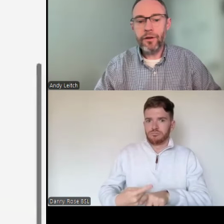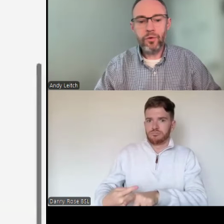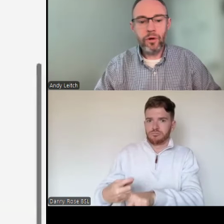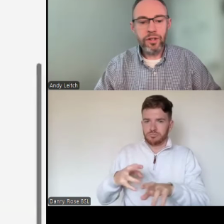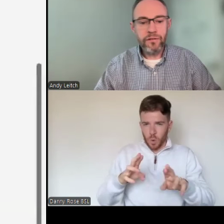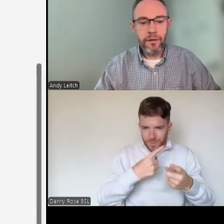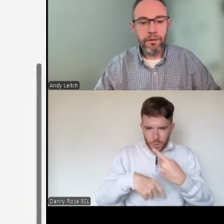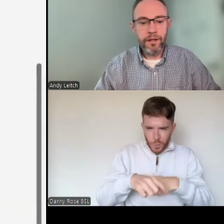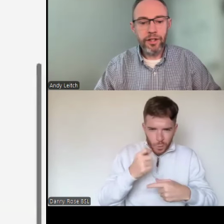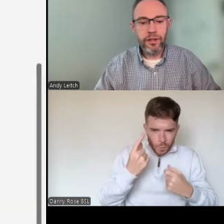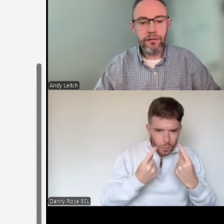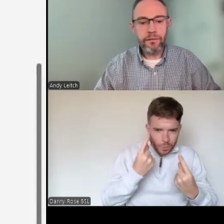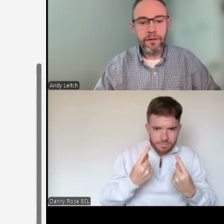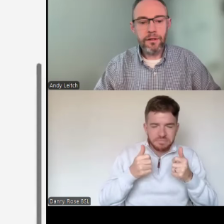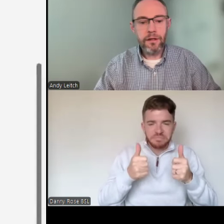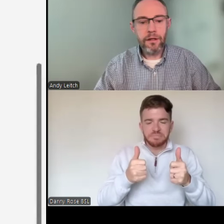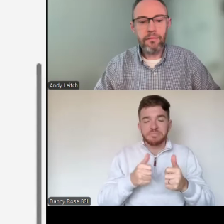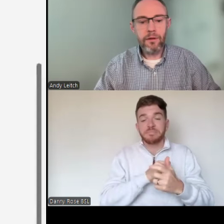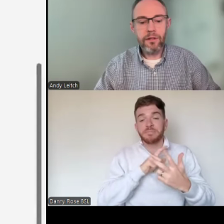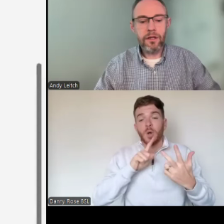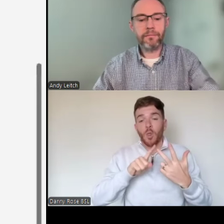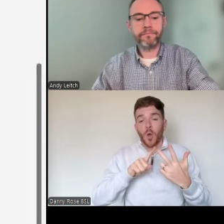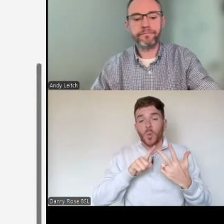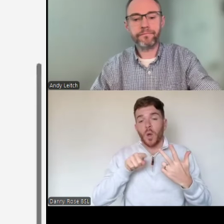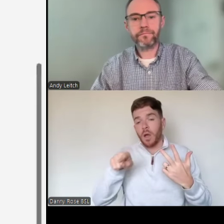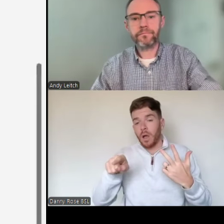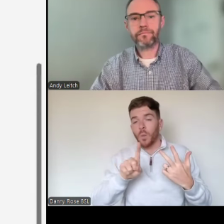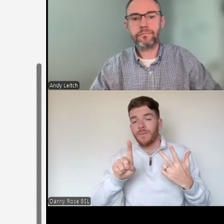Third one, just for completion, is in the community.